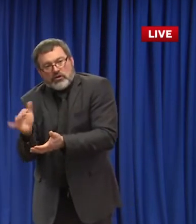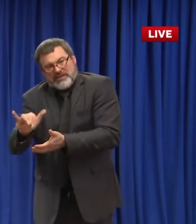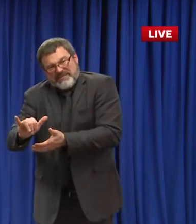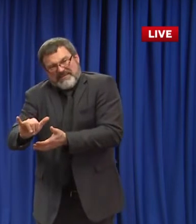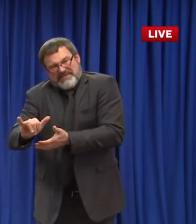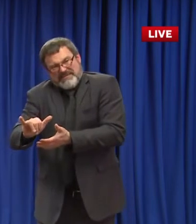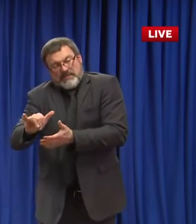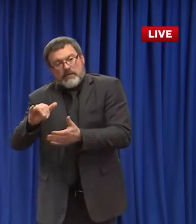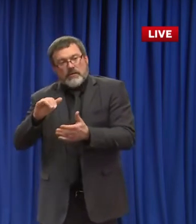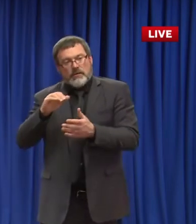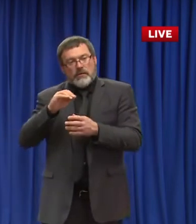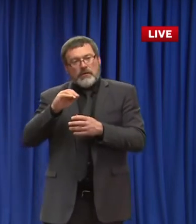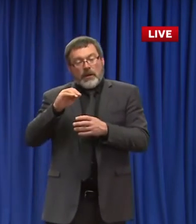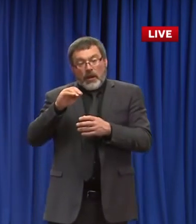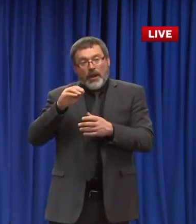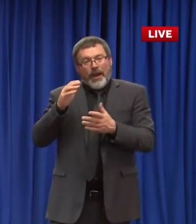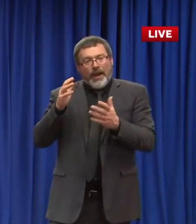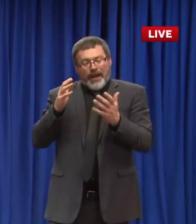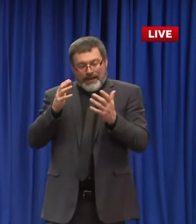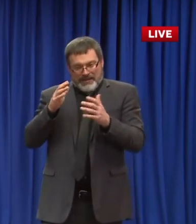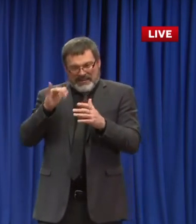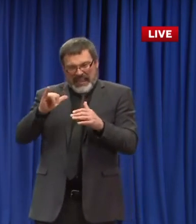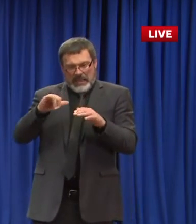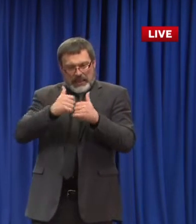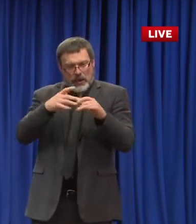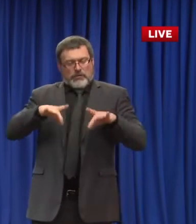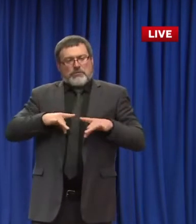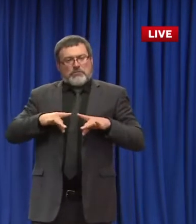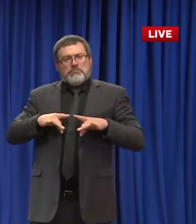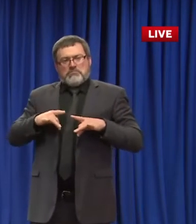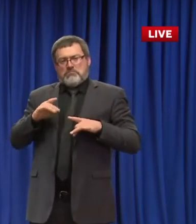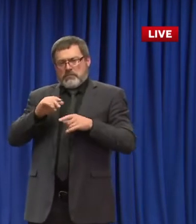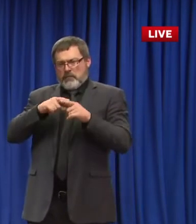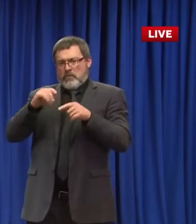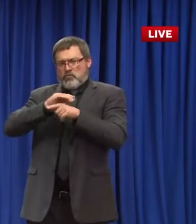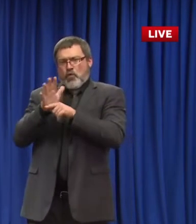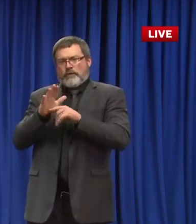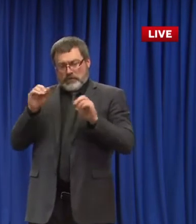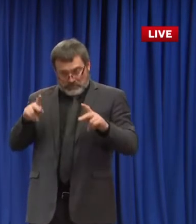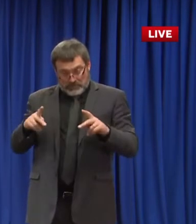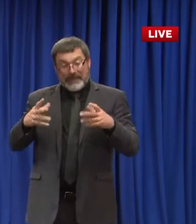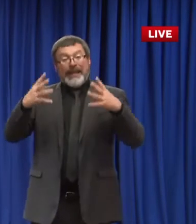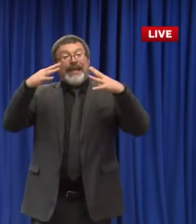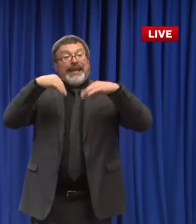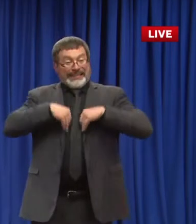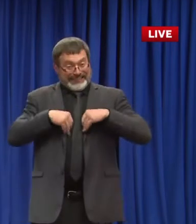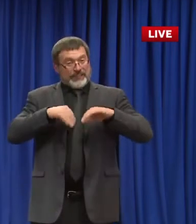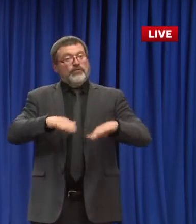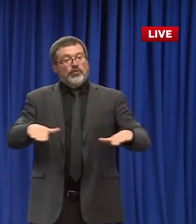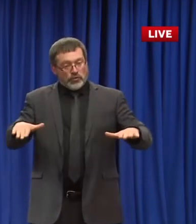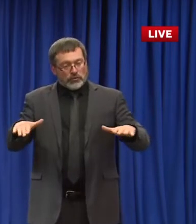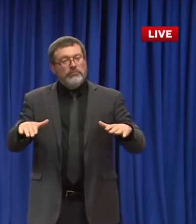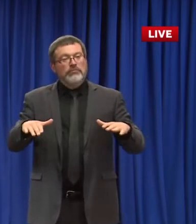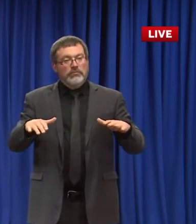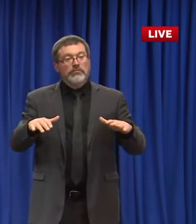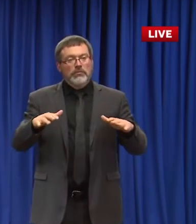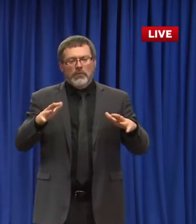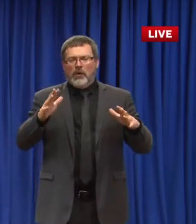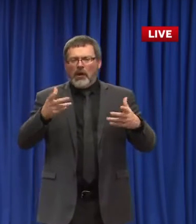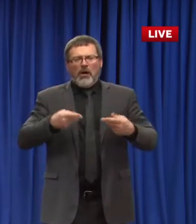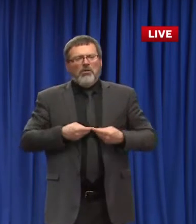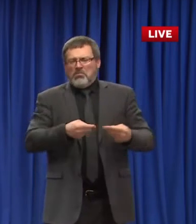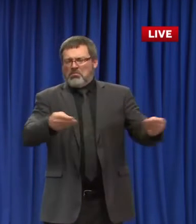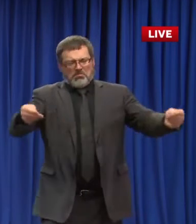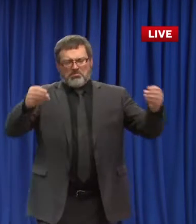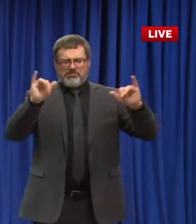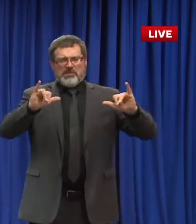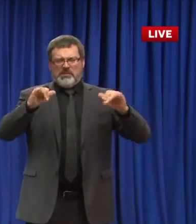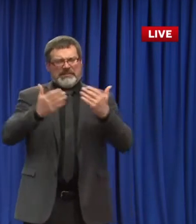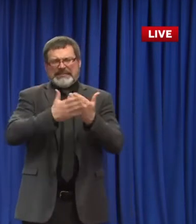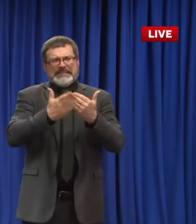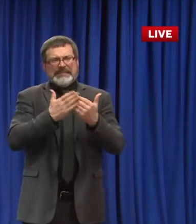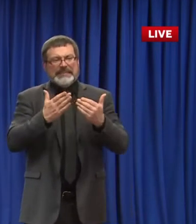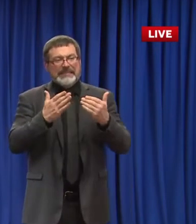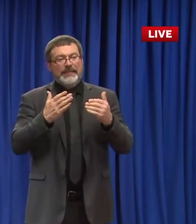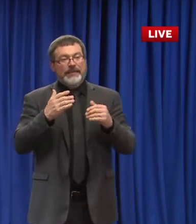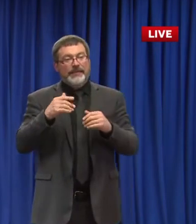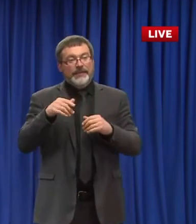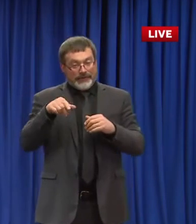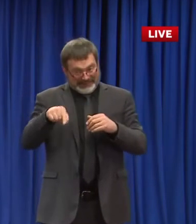AND SO WE KNOW THAT THE NEW CORONAVIRUS IS VERY INFECTIOUS THAT CAN CAUSE INFECTION NOT ONLY IN ADULTS, BUT WE KNOW IT CAN CAUSE INFECTION IN CHILDREN IT CAN SPREAD VERY EASILY PERSON